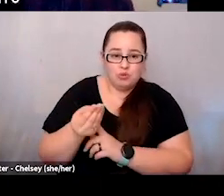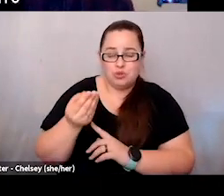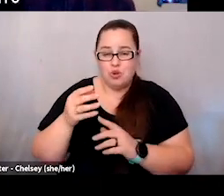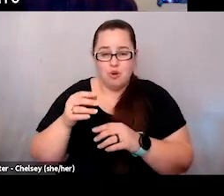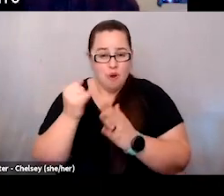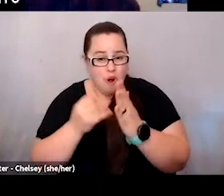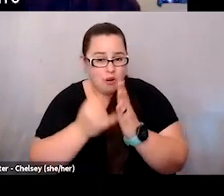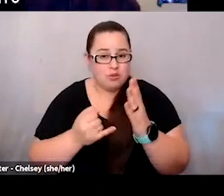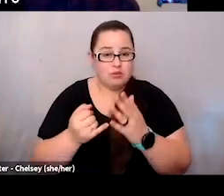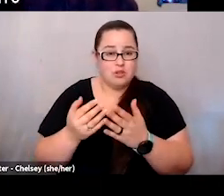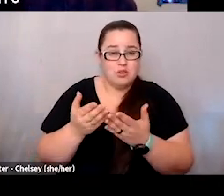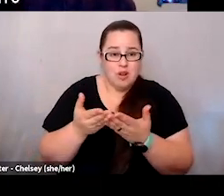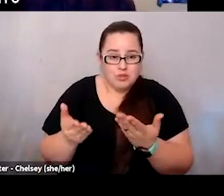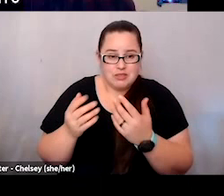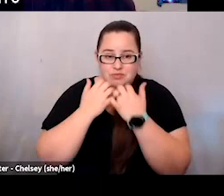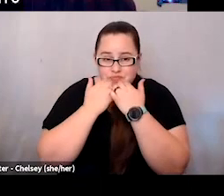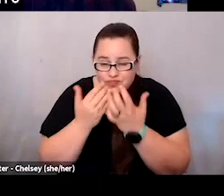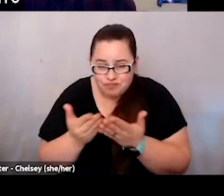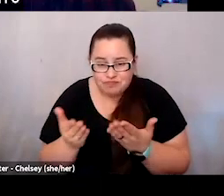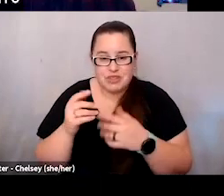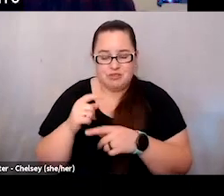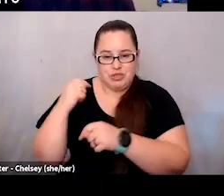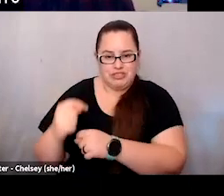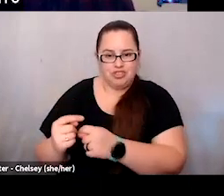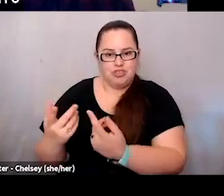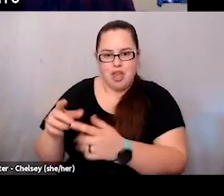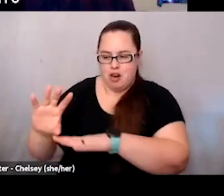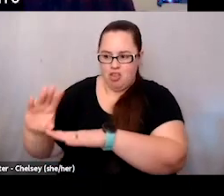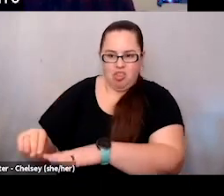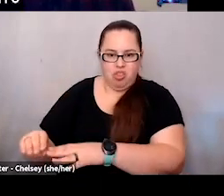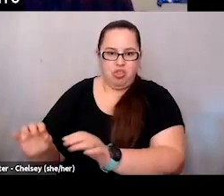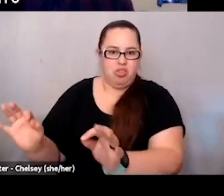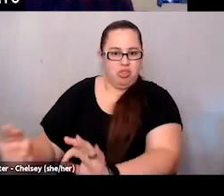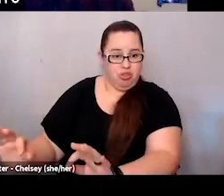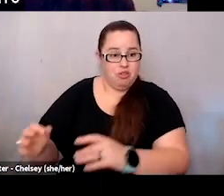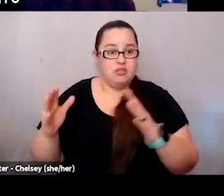They devalue our sacred objects, our art. our cultural traditions. They keep our culture